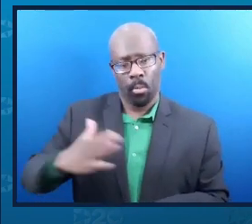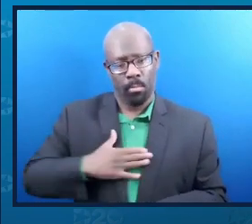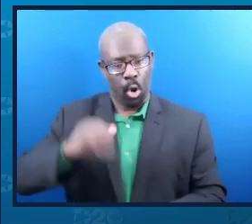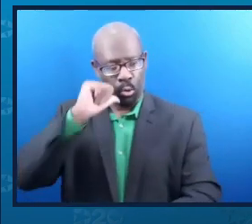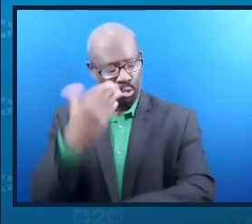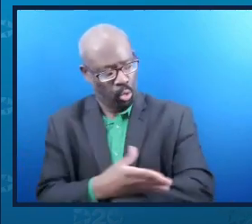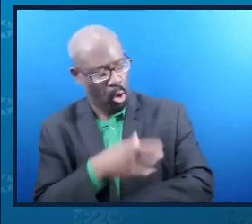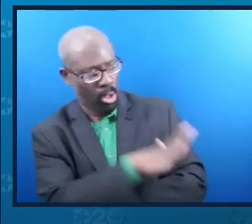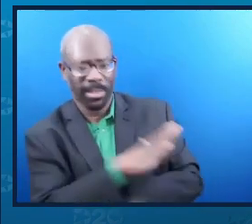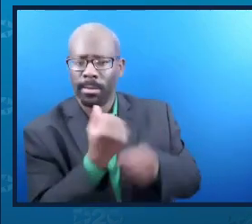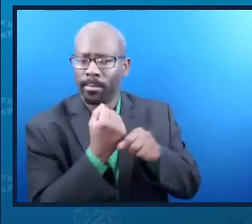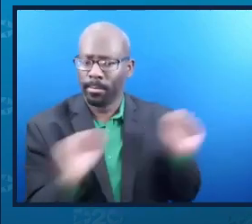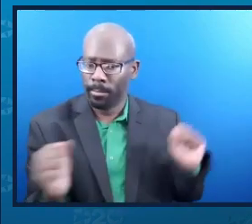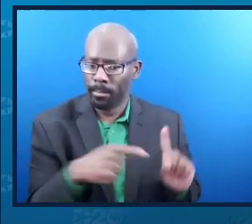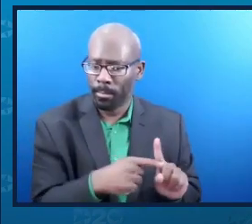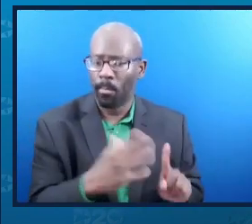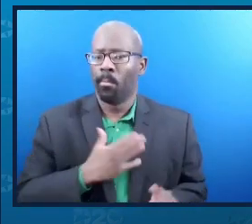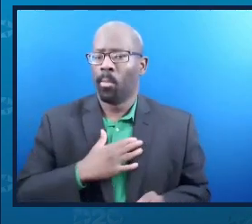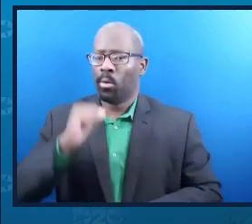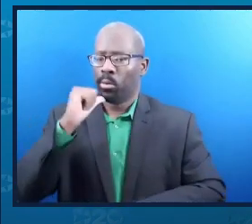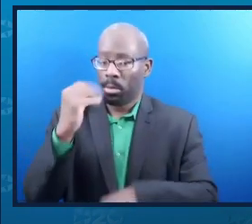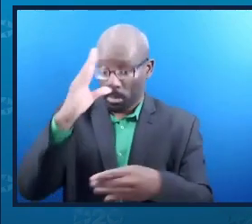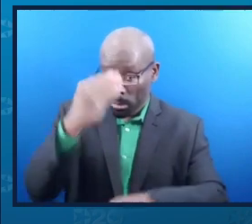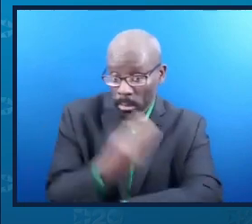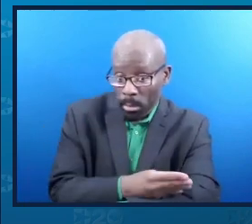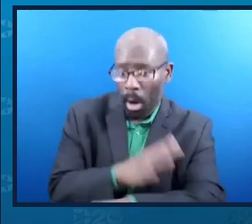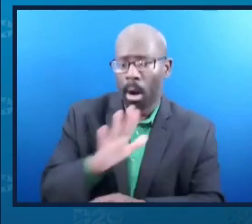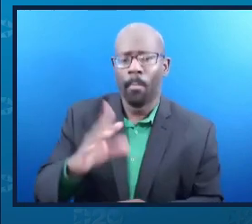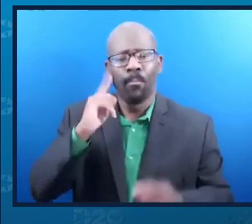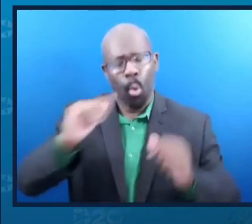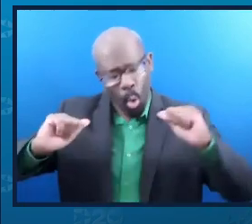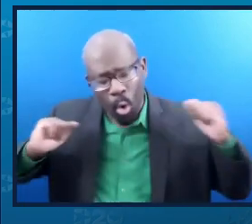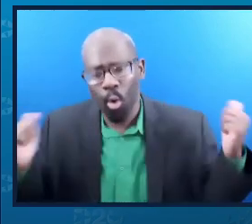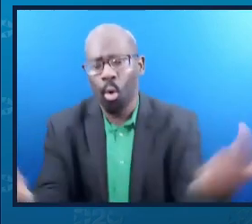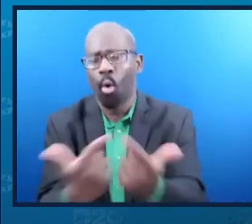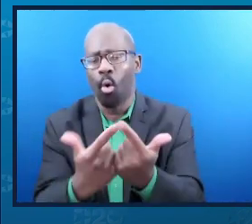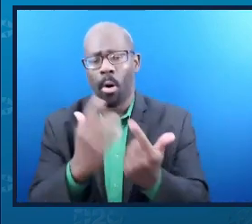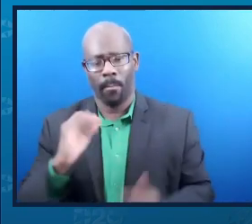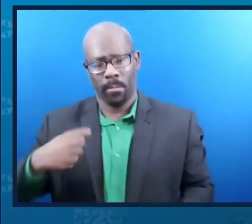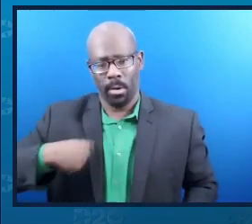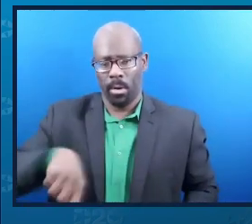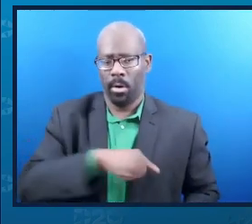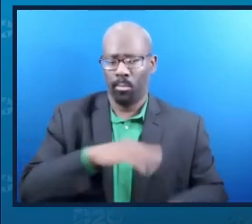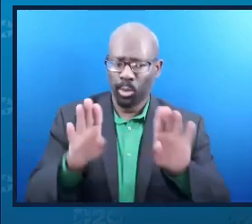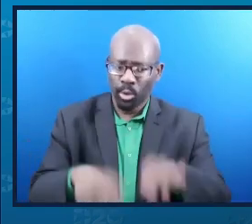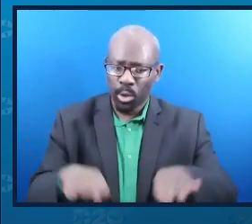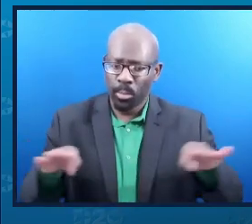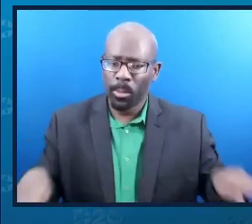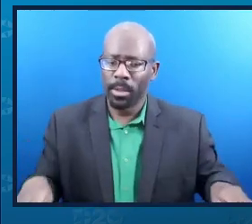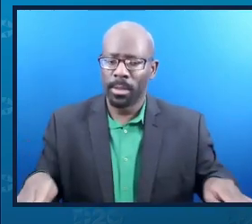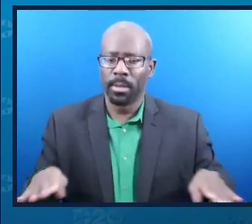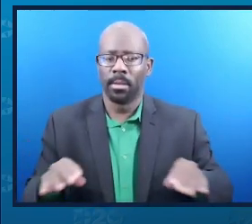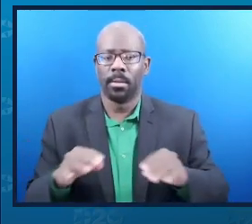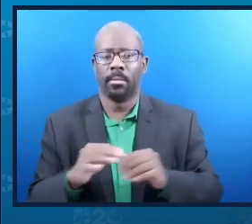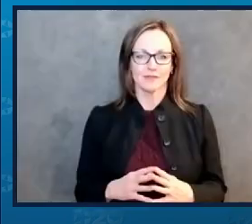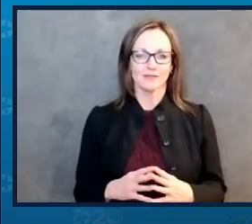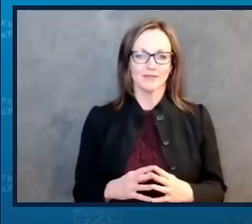FOR MY DAUGHTER. FOR MY SON. FO FOR ALL OF OUR CHILDREN.